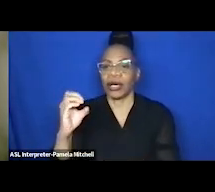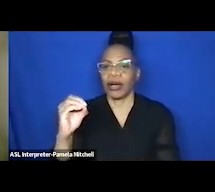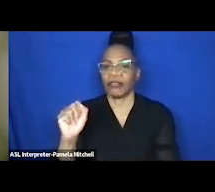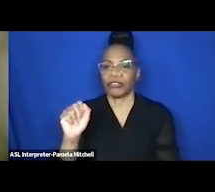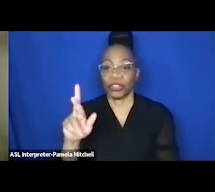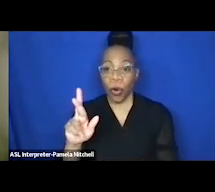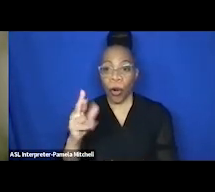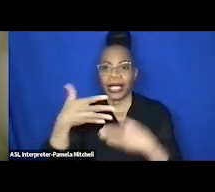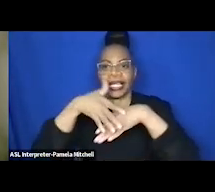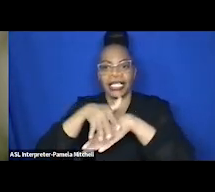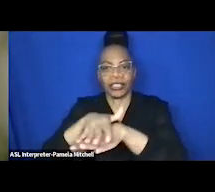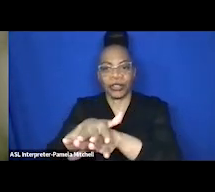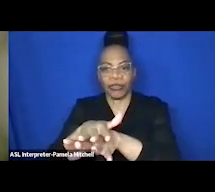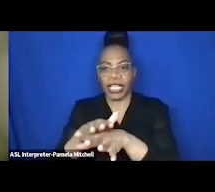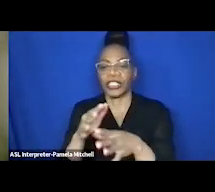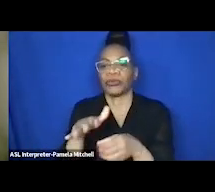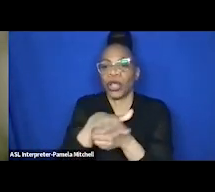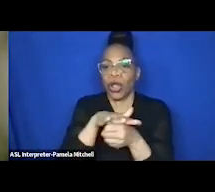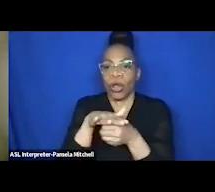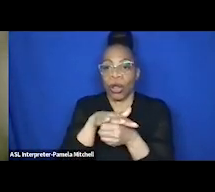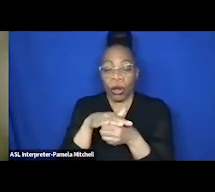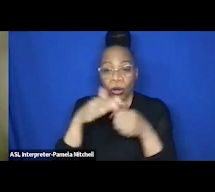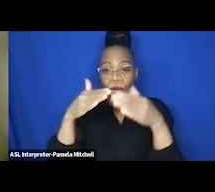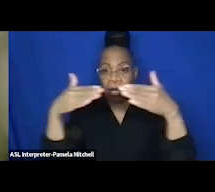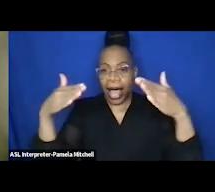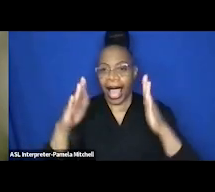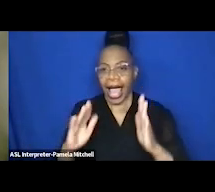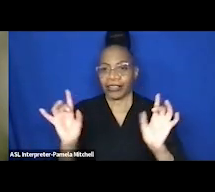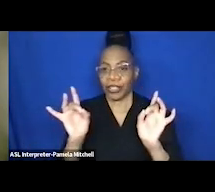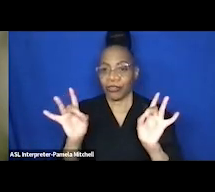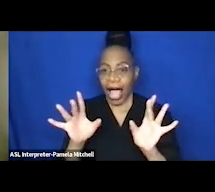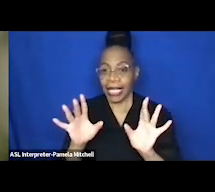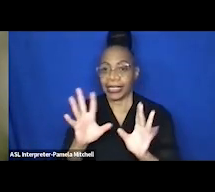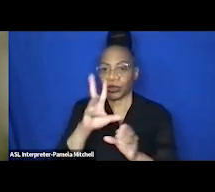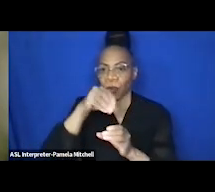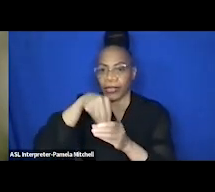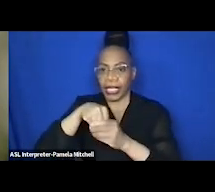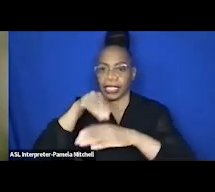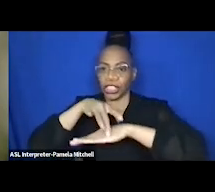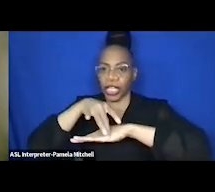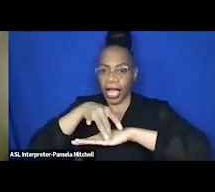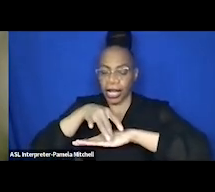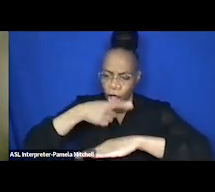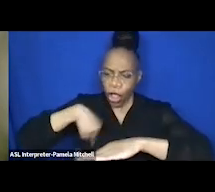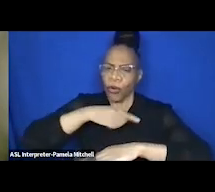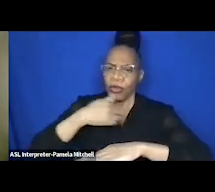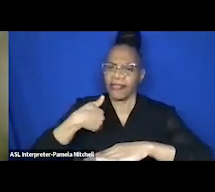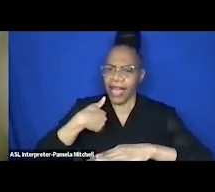within local housing crisis response systems throughout our geography, but have historically had some challenges in making meaningful progress